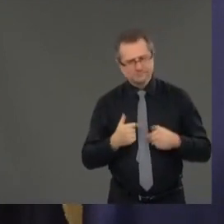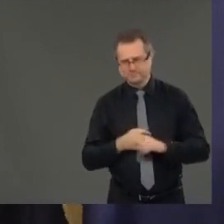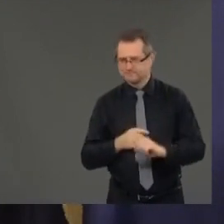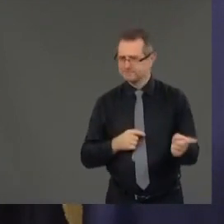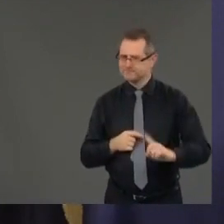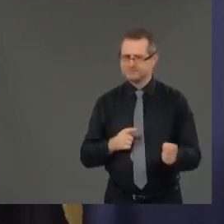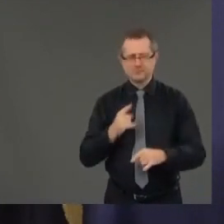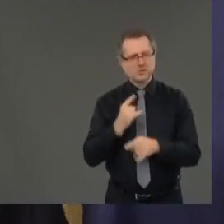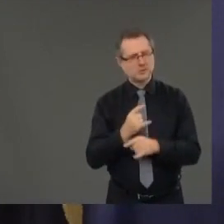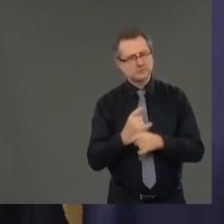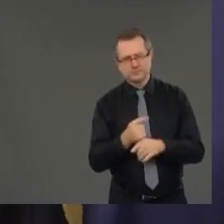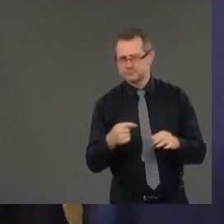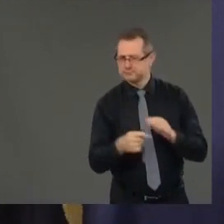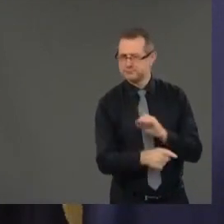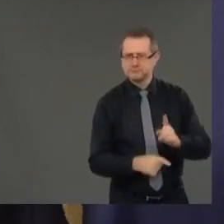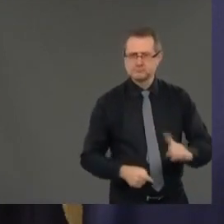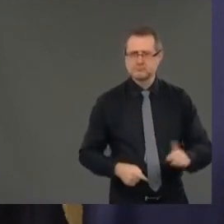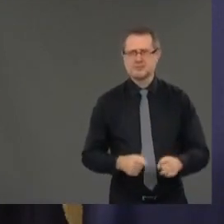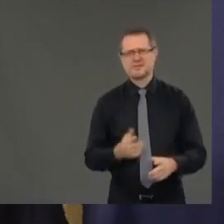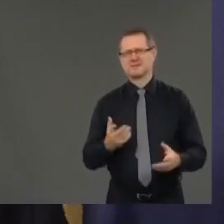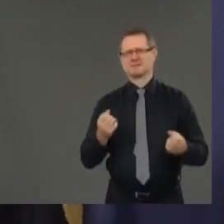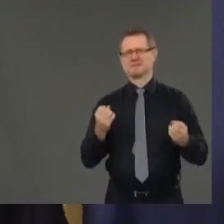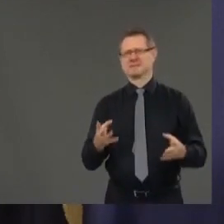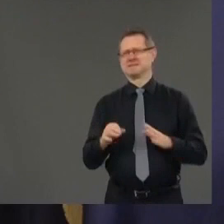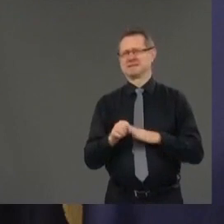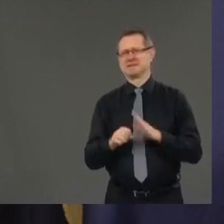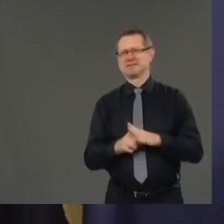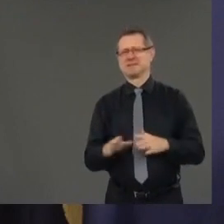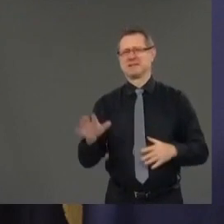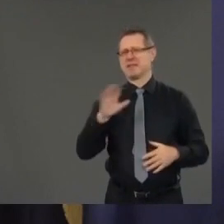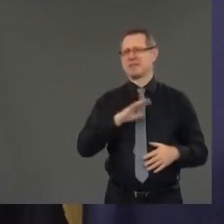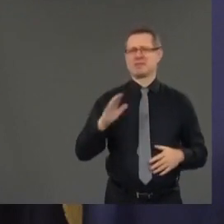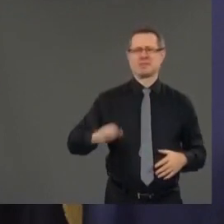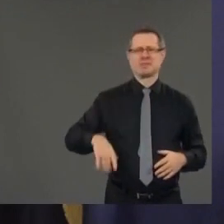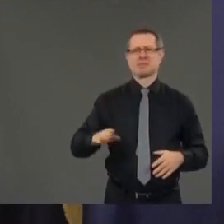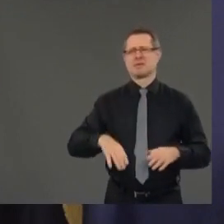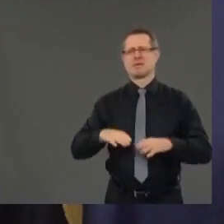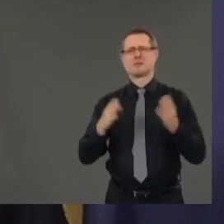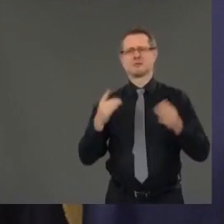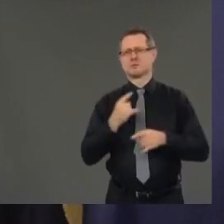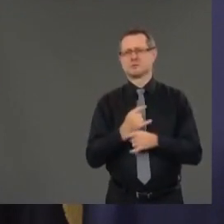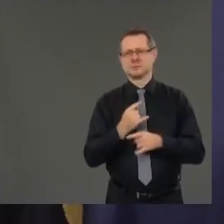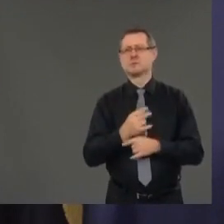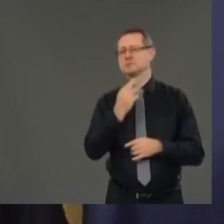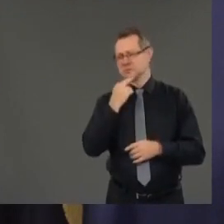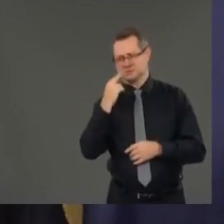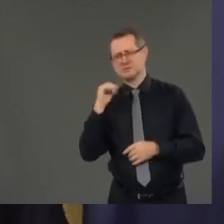PEOPLE DON'T GO INTO BARS,